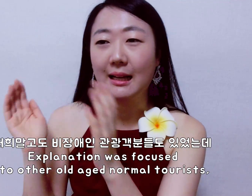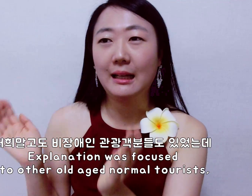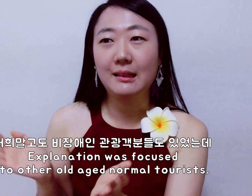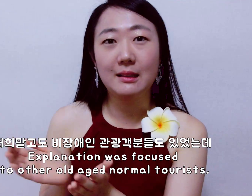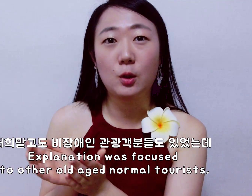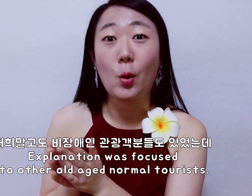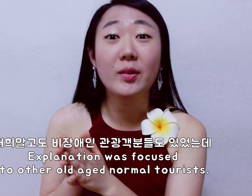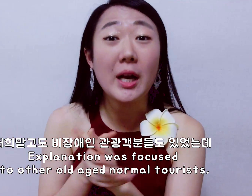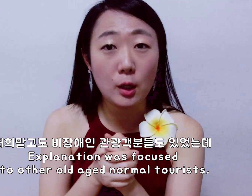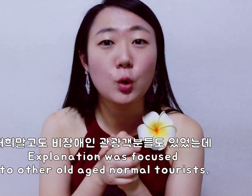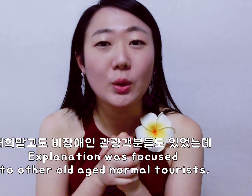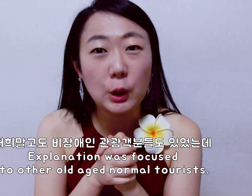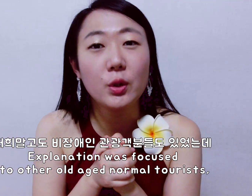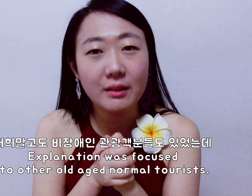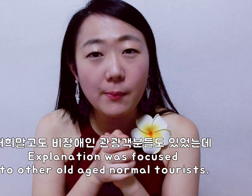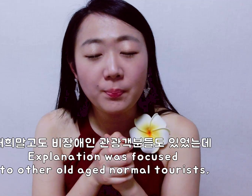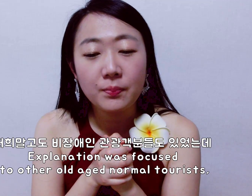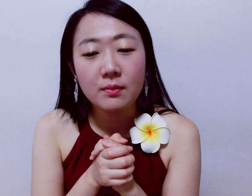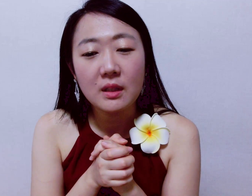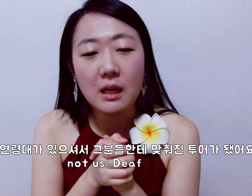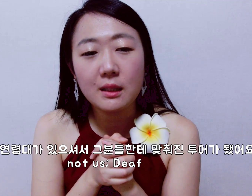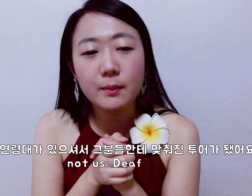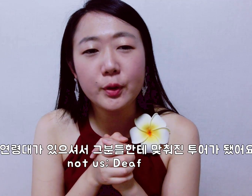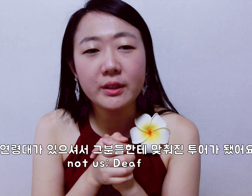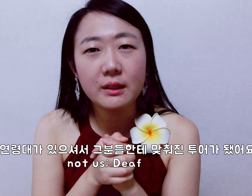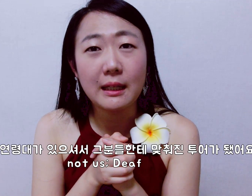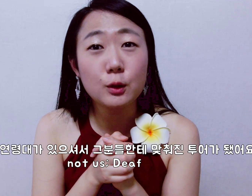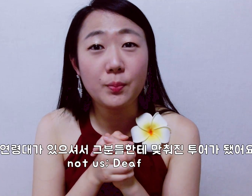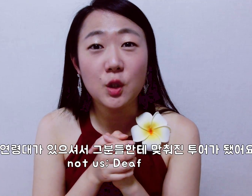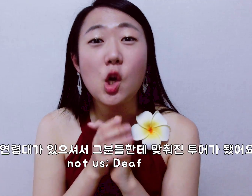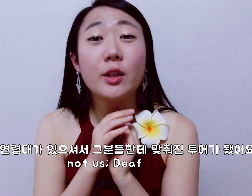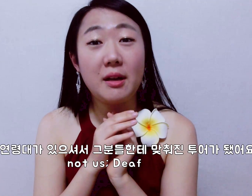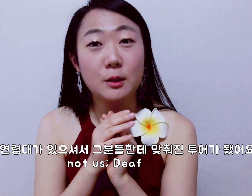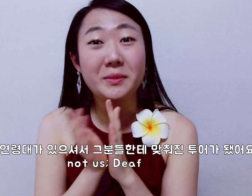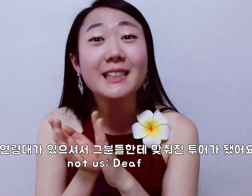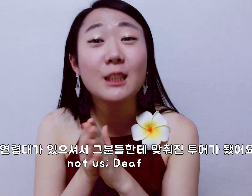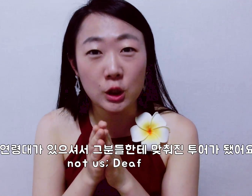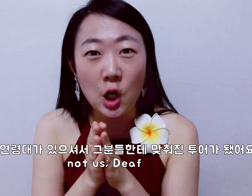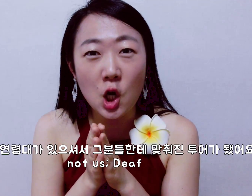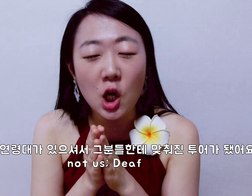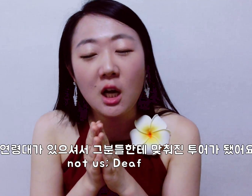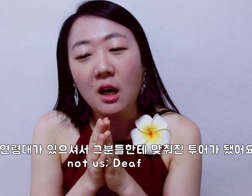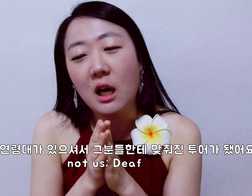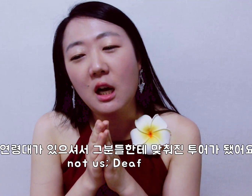when i saw them elaborately one foreigner man used sign language from abcde to z.